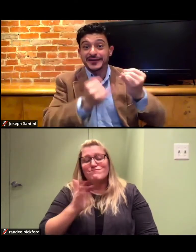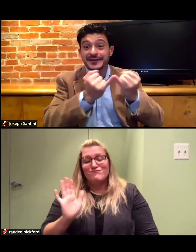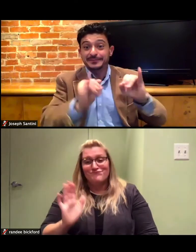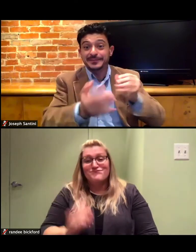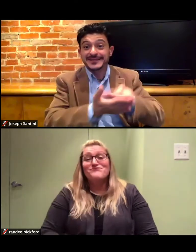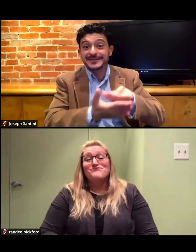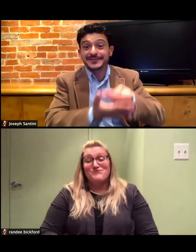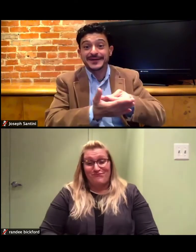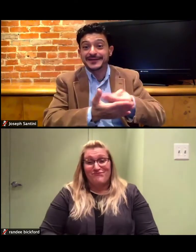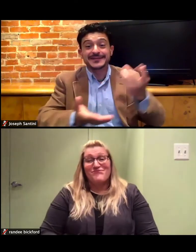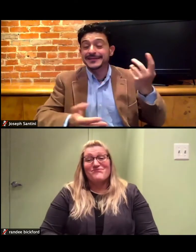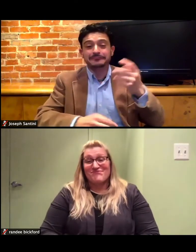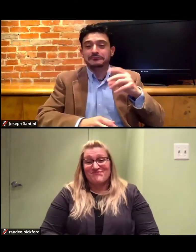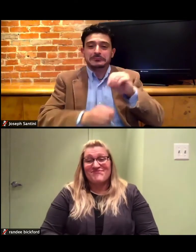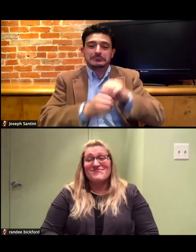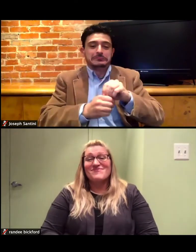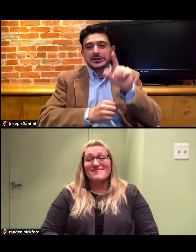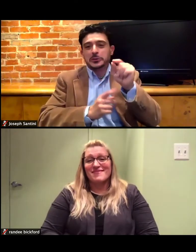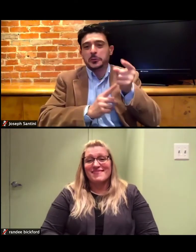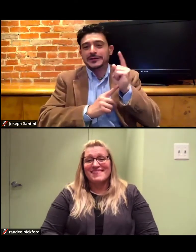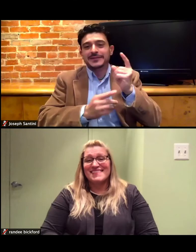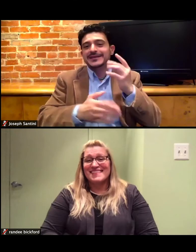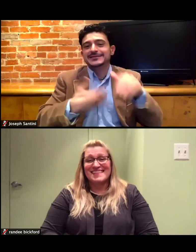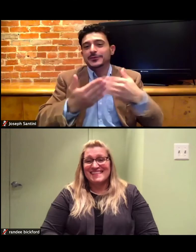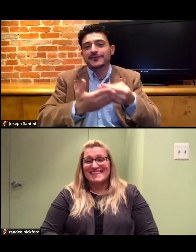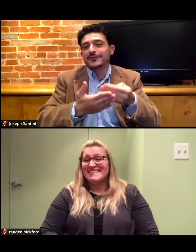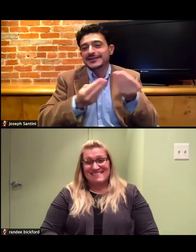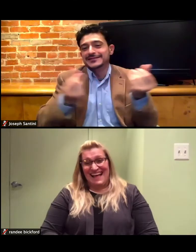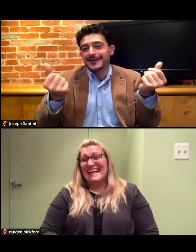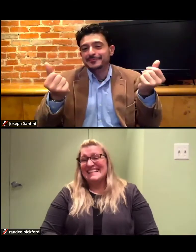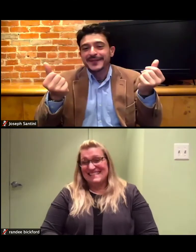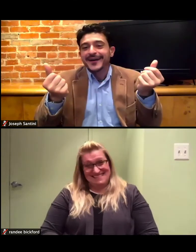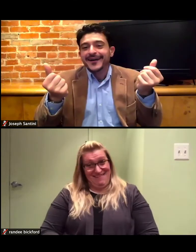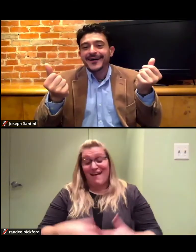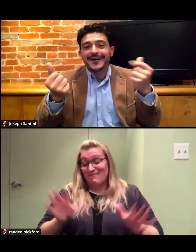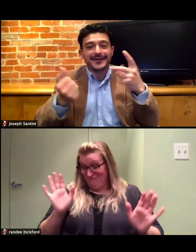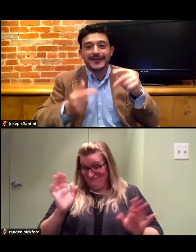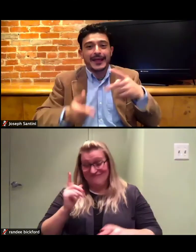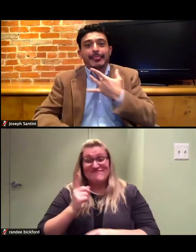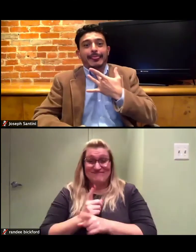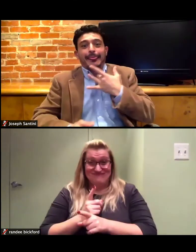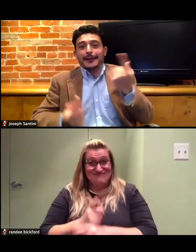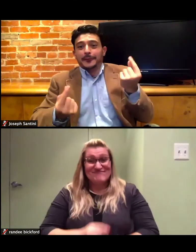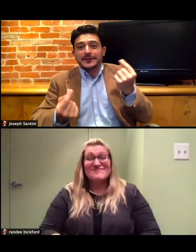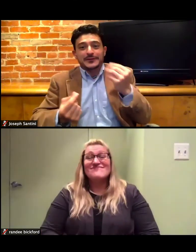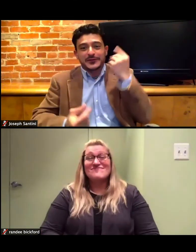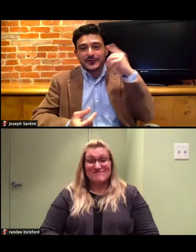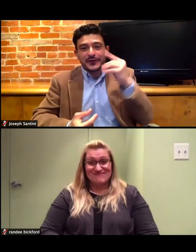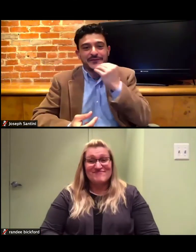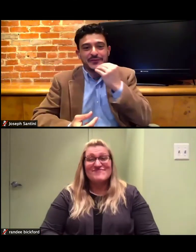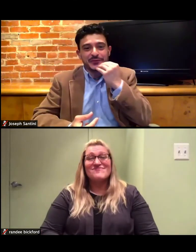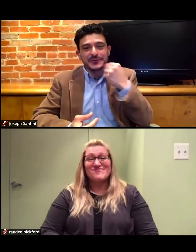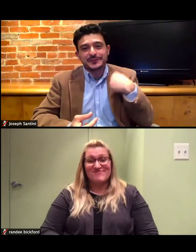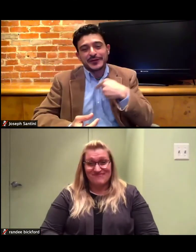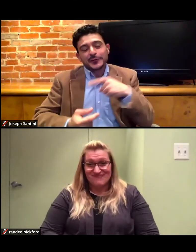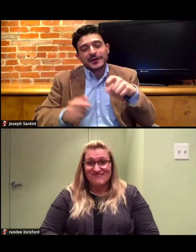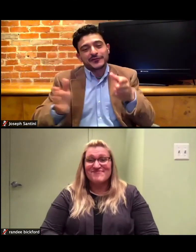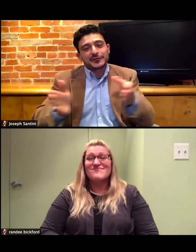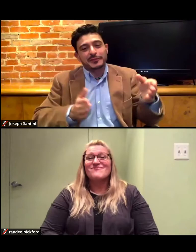and it's the first time that they independently could spend money and it was gone in 20 minutes. And then they didn't know what to do for food